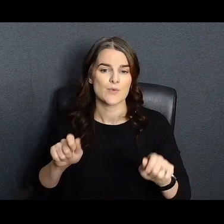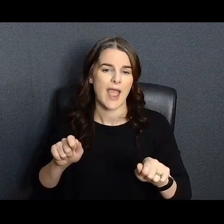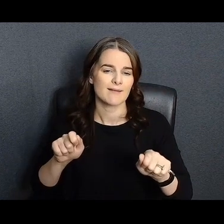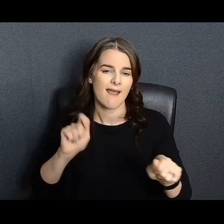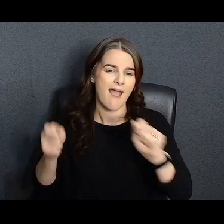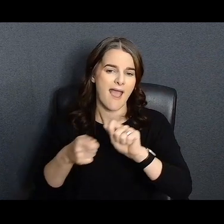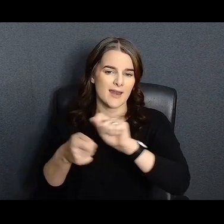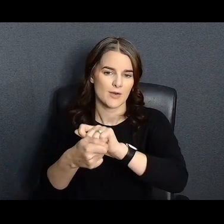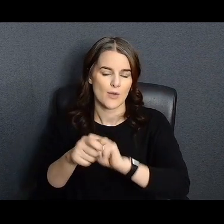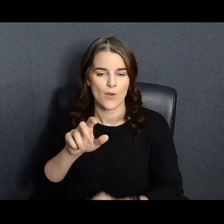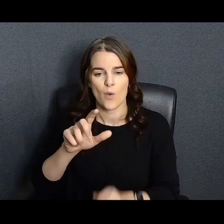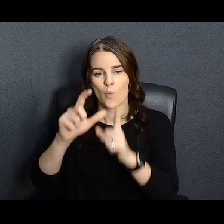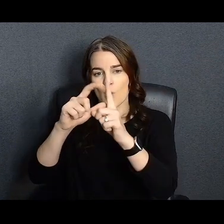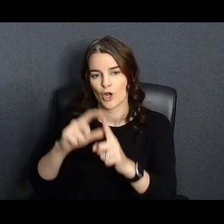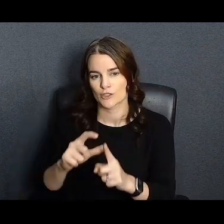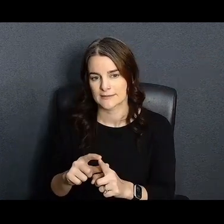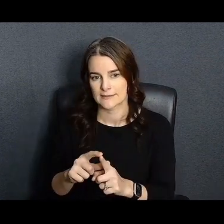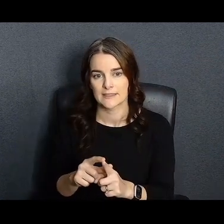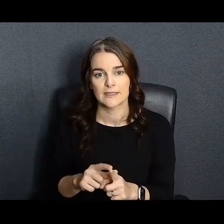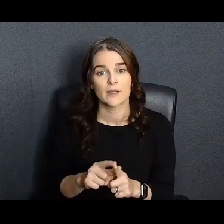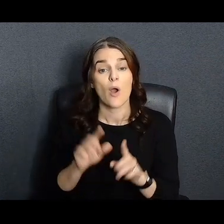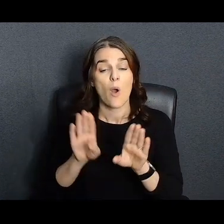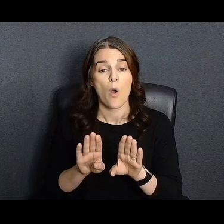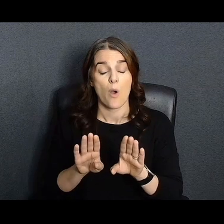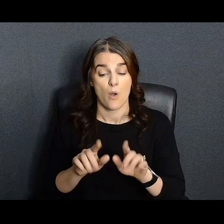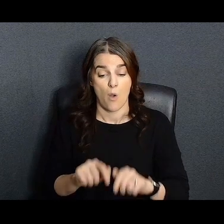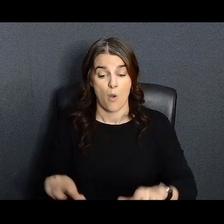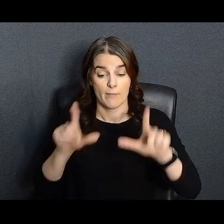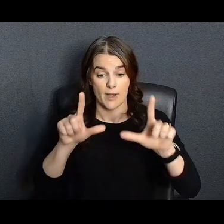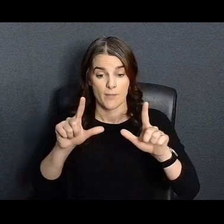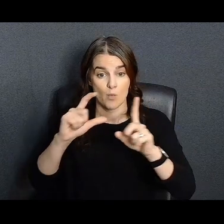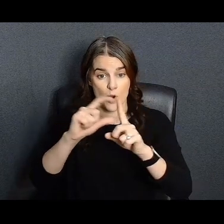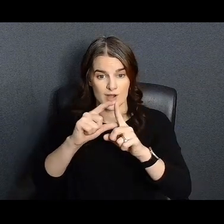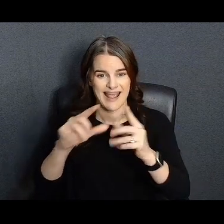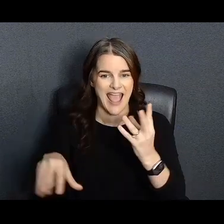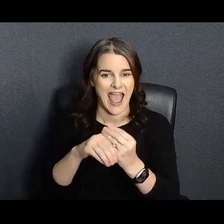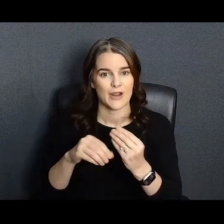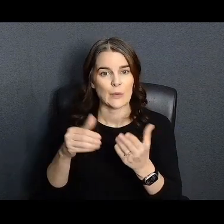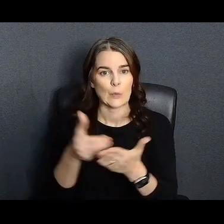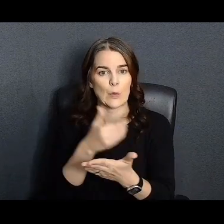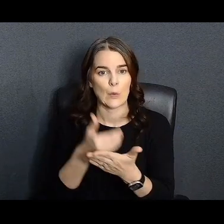Let's actually open up a word right here. Add New. I want to add many words at once.